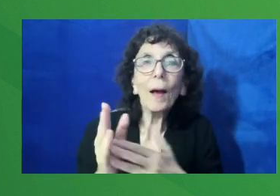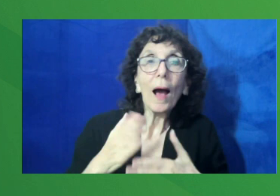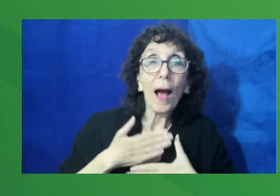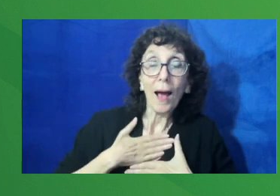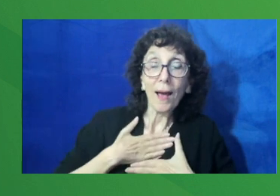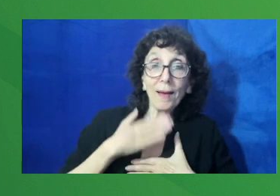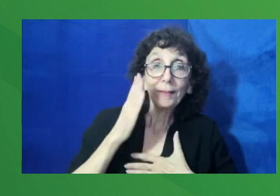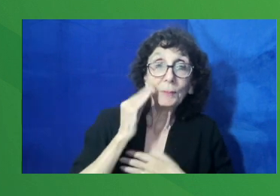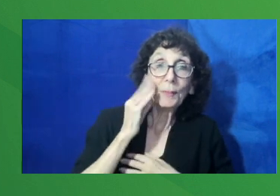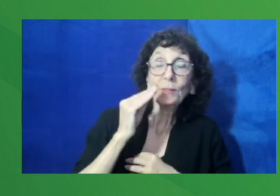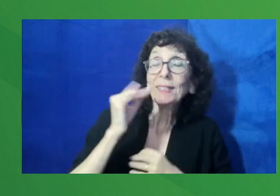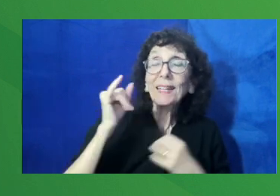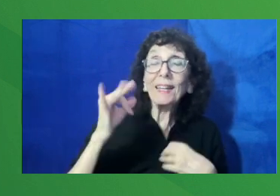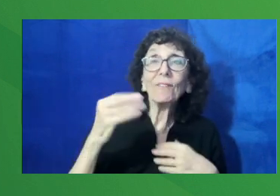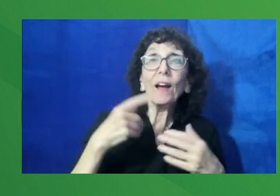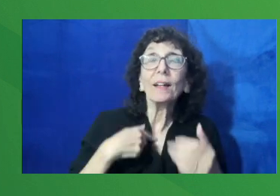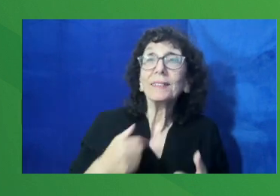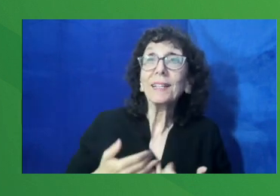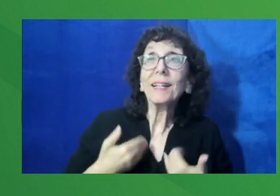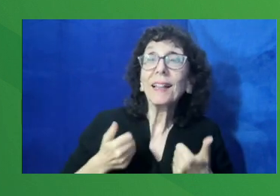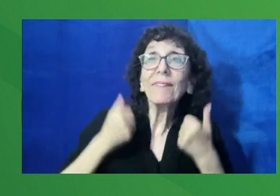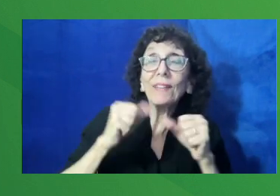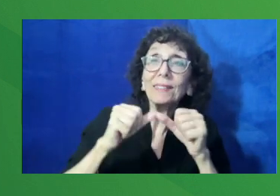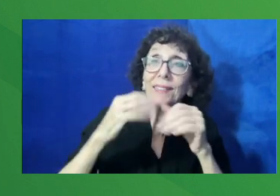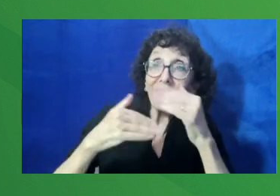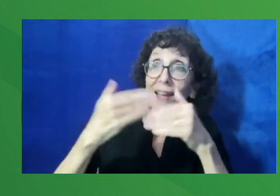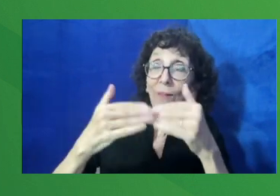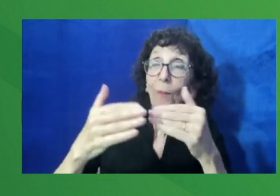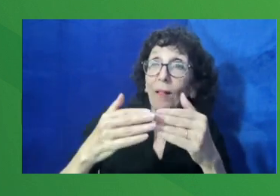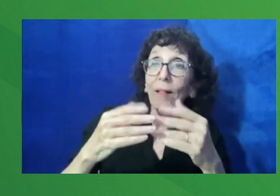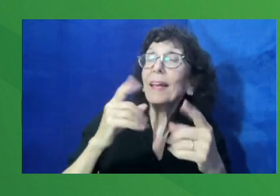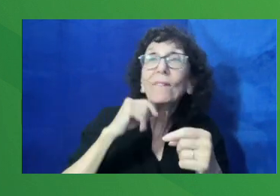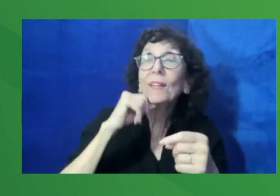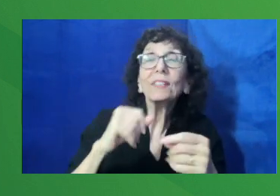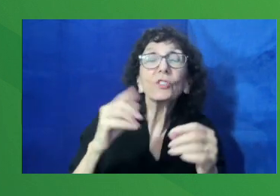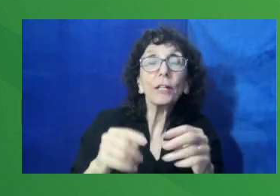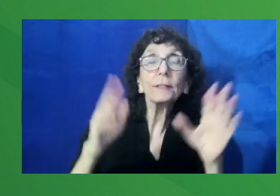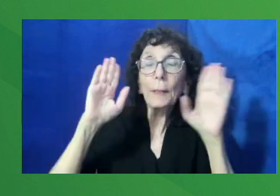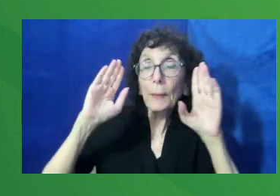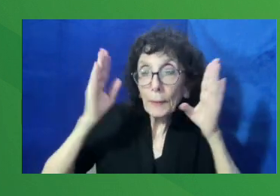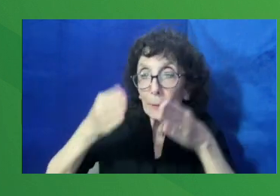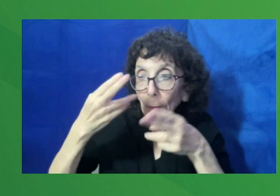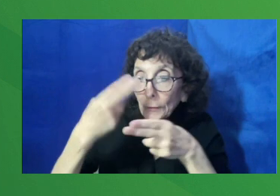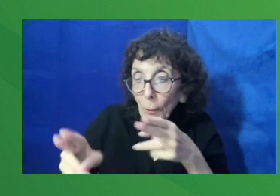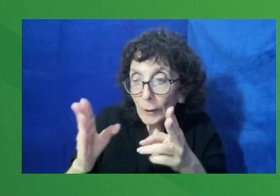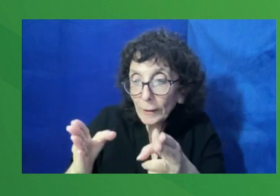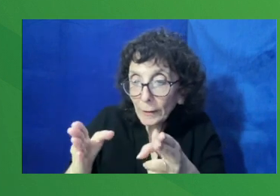sustainable living within the course itself when we do talk about sustainable living, the students